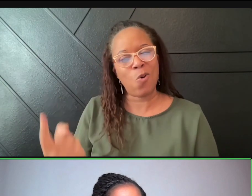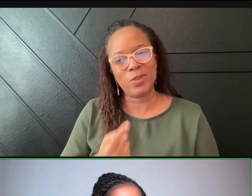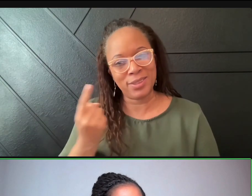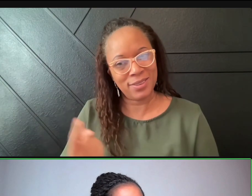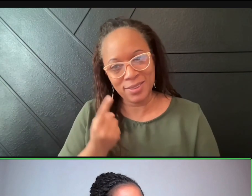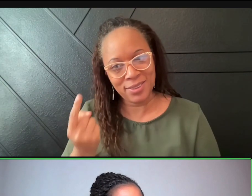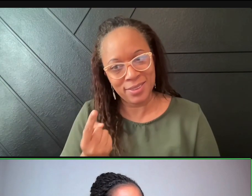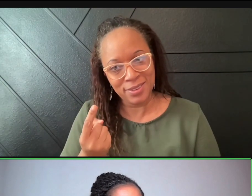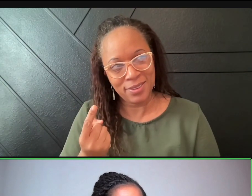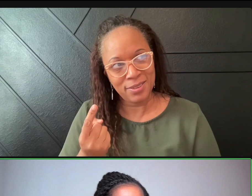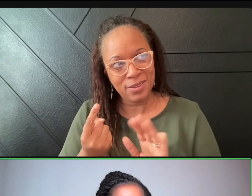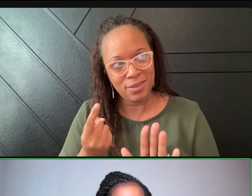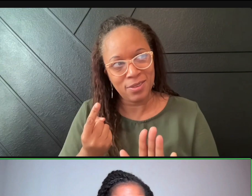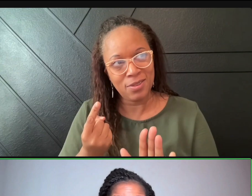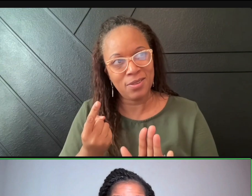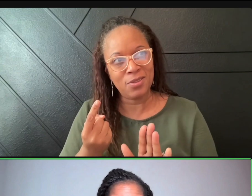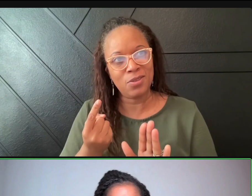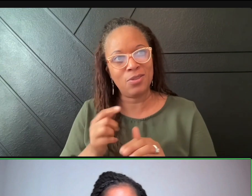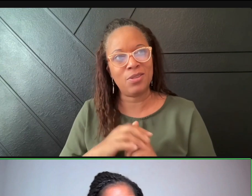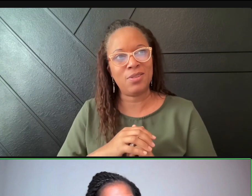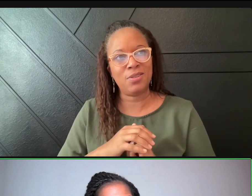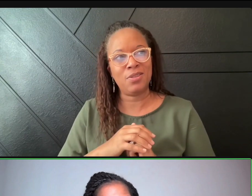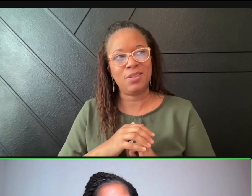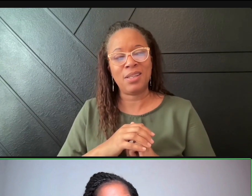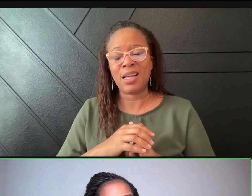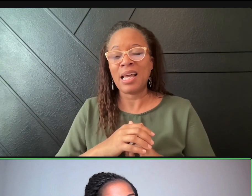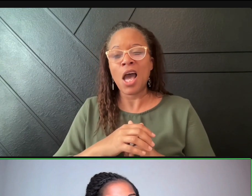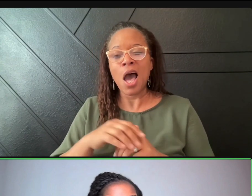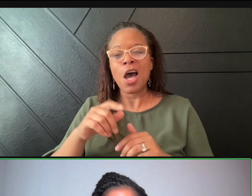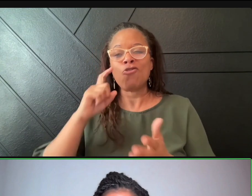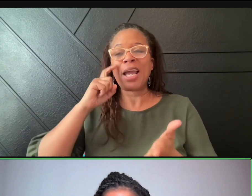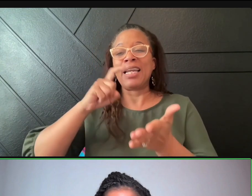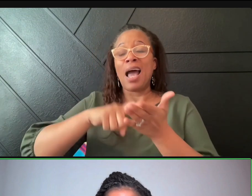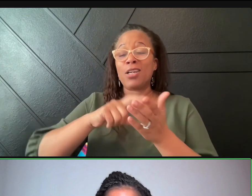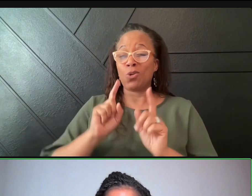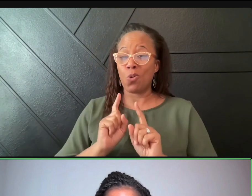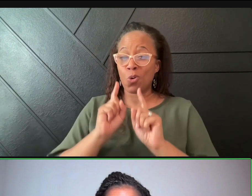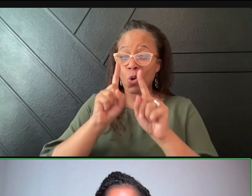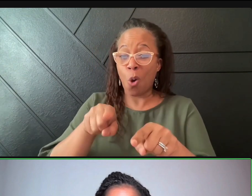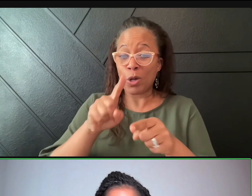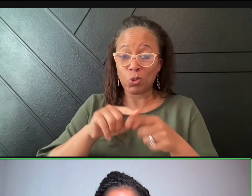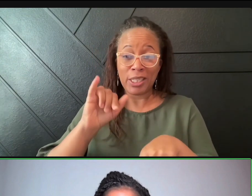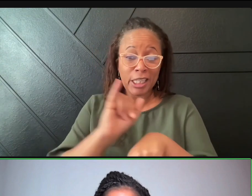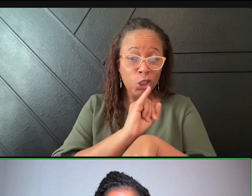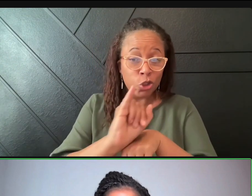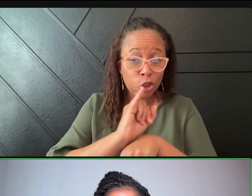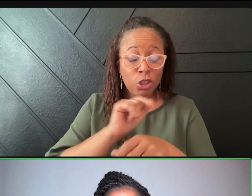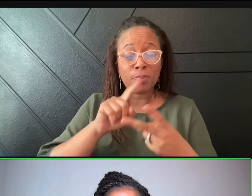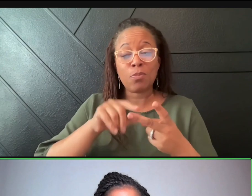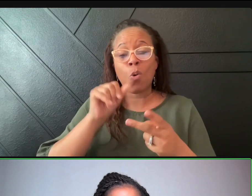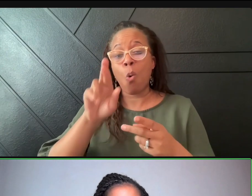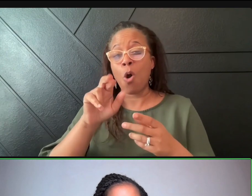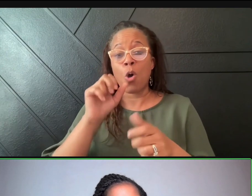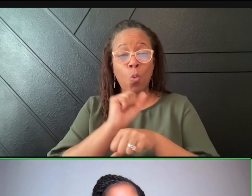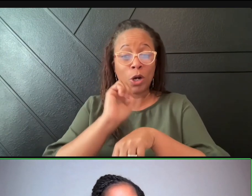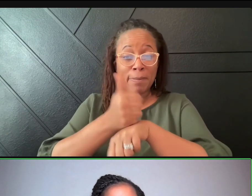You can't think that the whole no news is good news because that's not always the case.